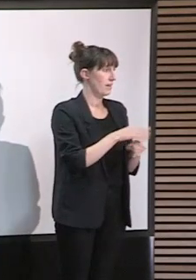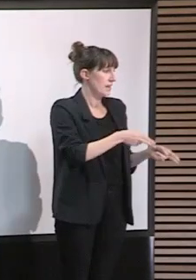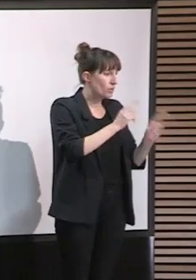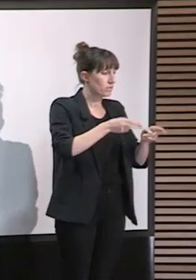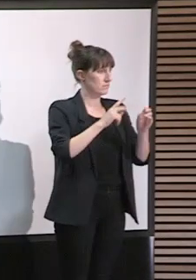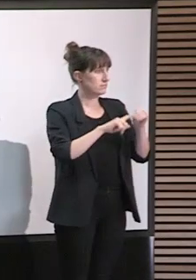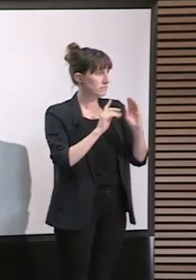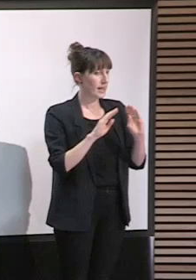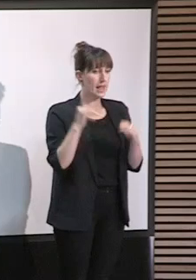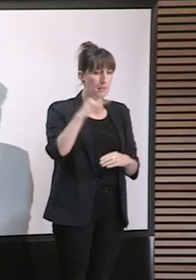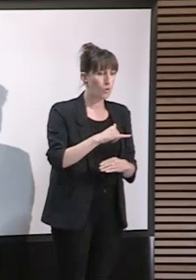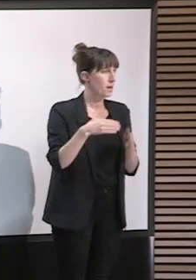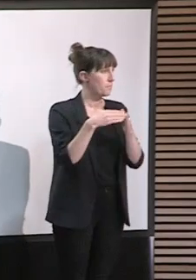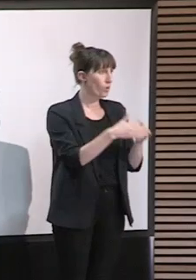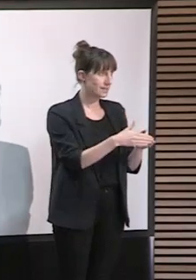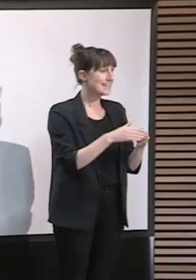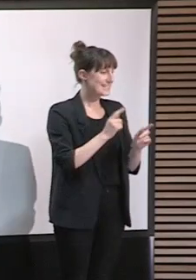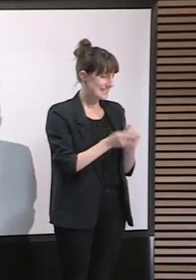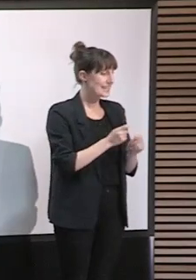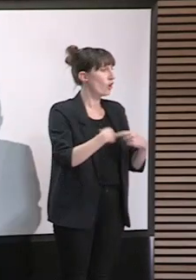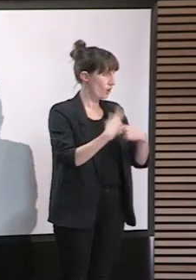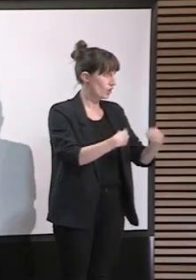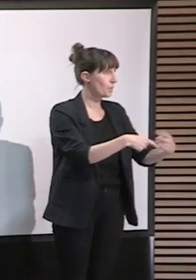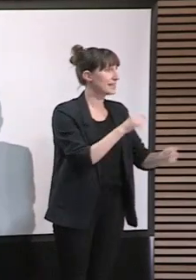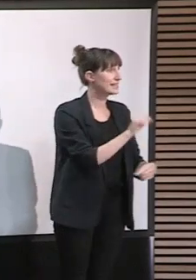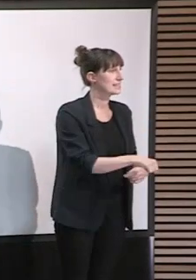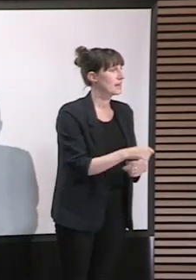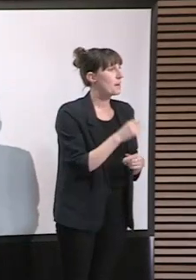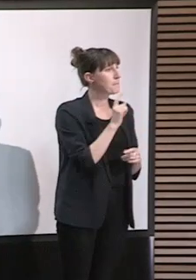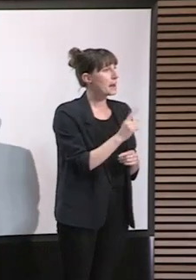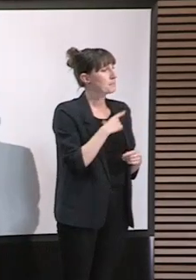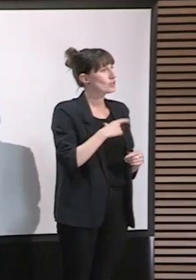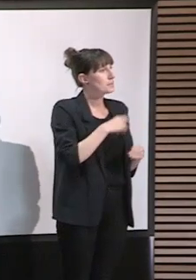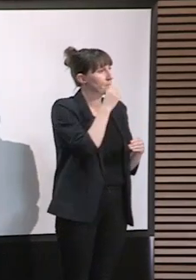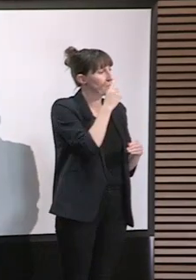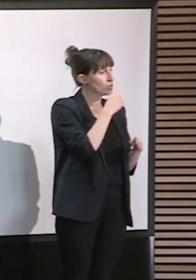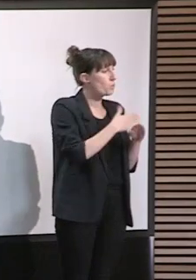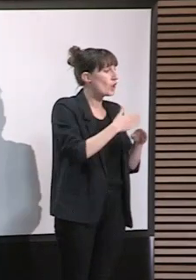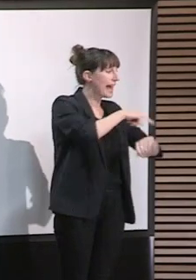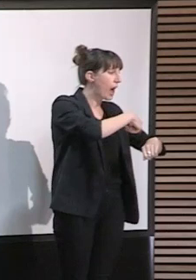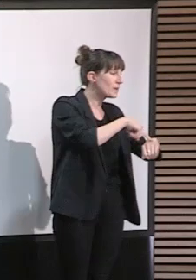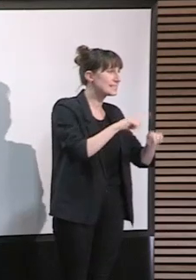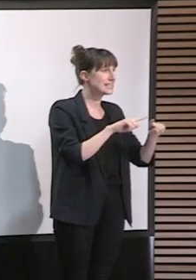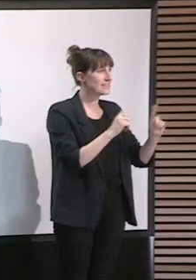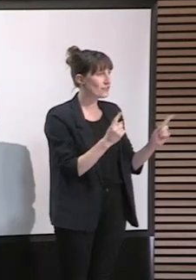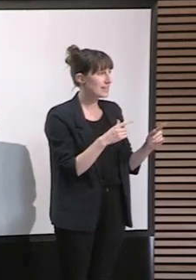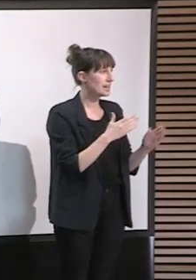rolling out across the managed isolation quarantine facilities and our airports